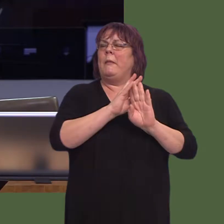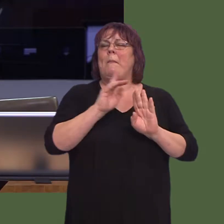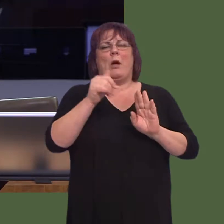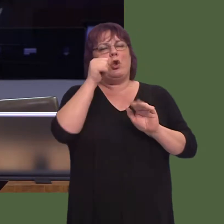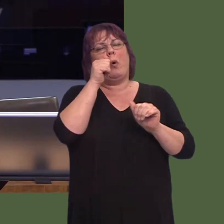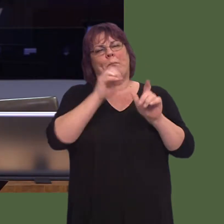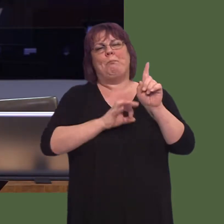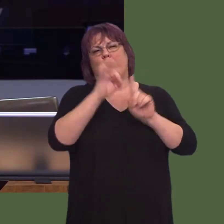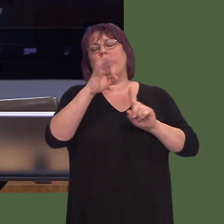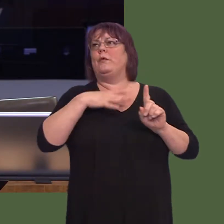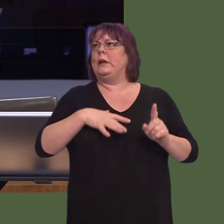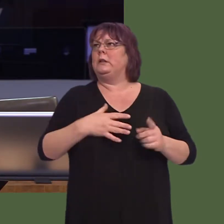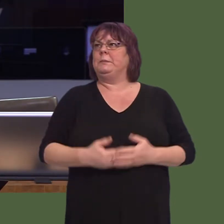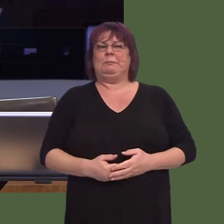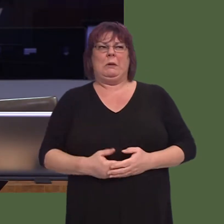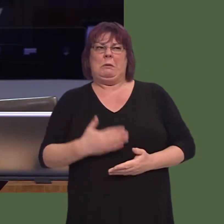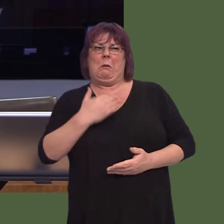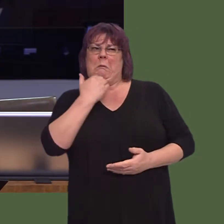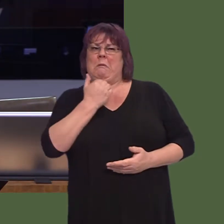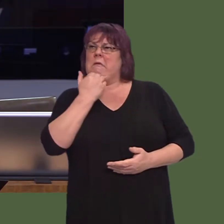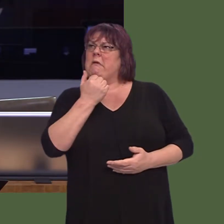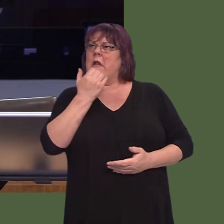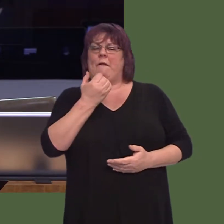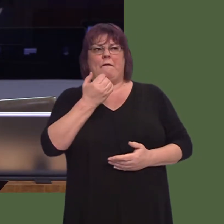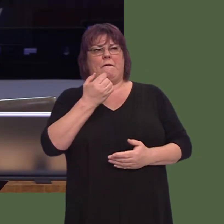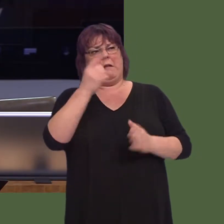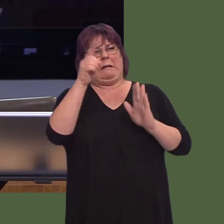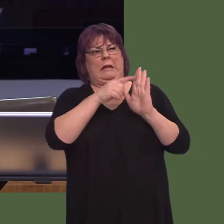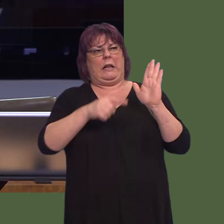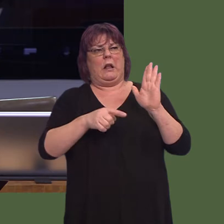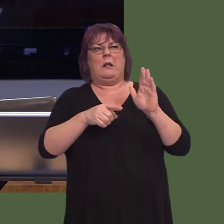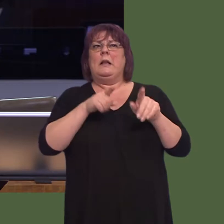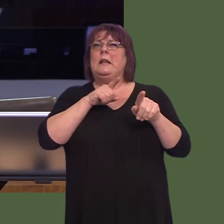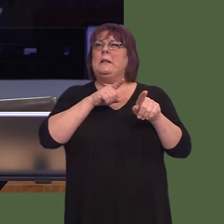There is a significant potential problem with lack of mobile phone coverage in regard to public transport.